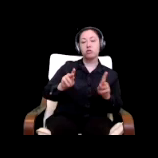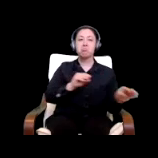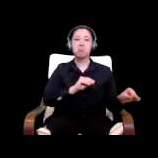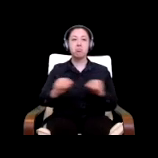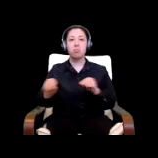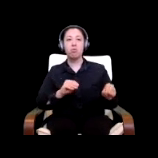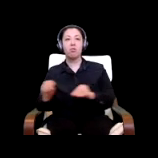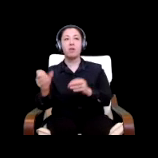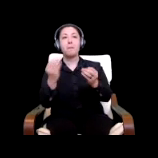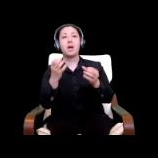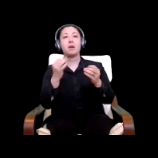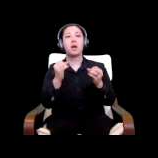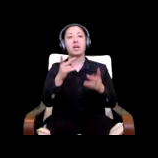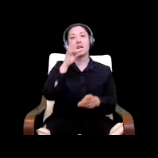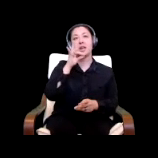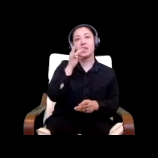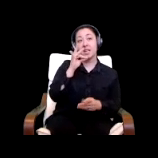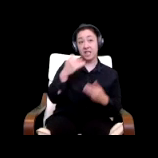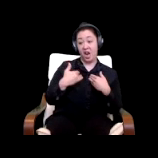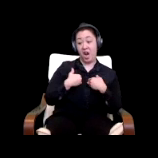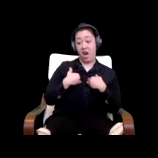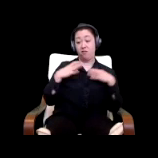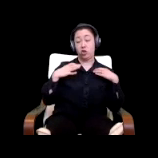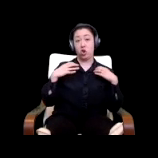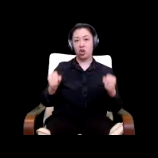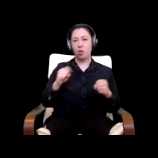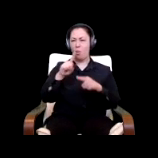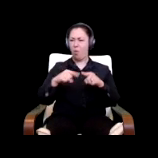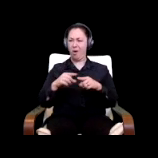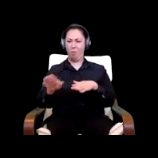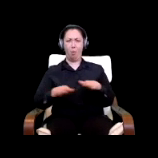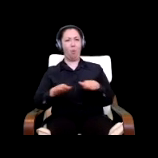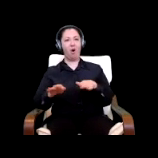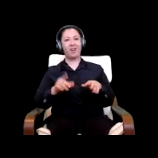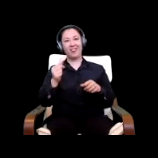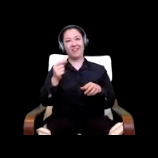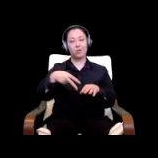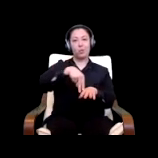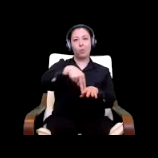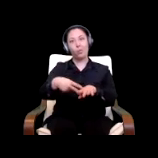they wobble when they walk they can run just fine. So giving them those opportunities to